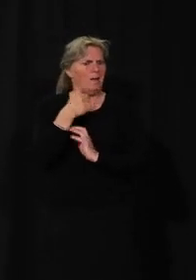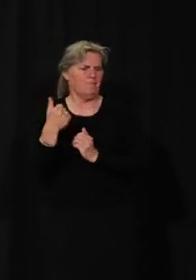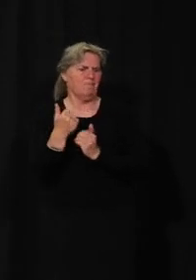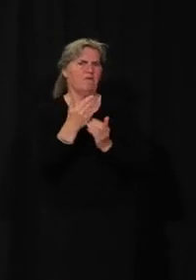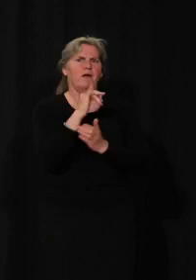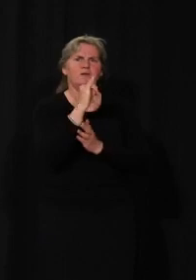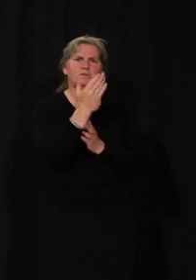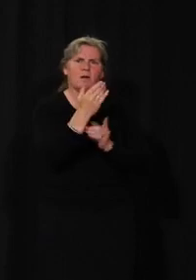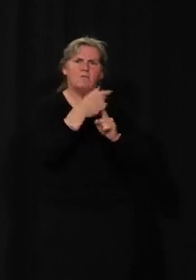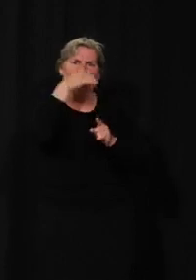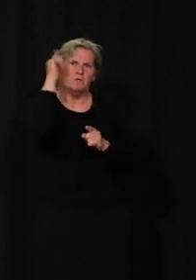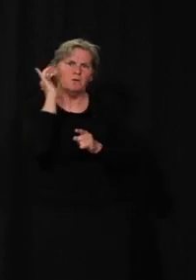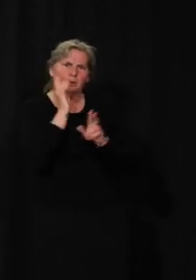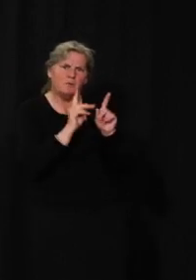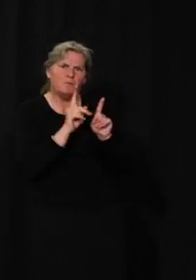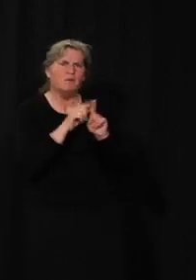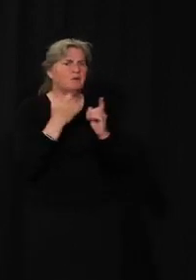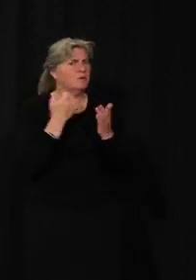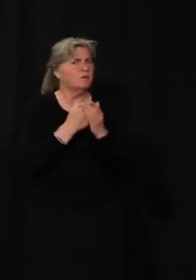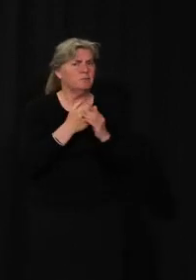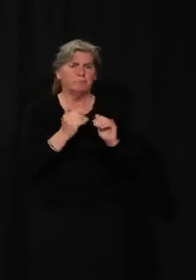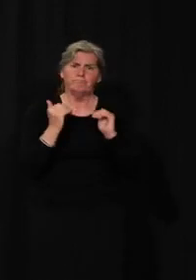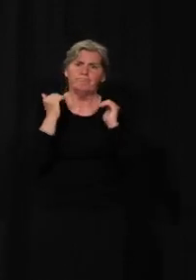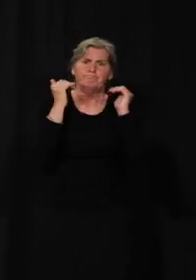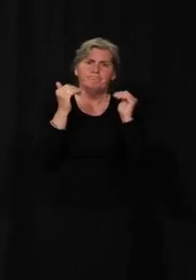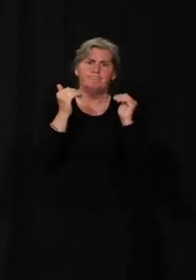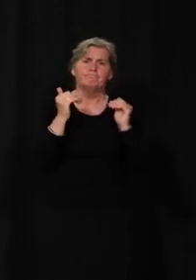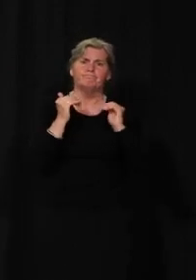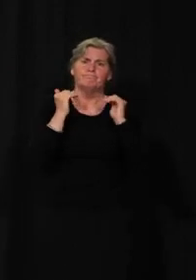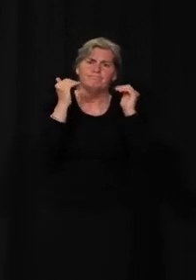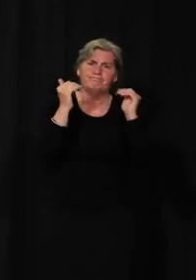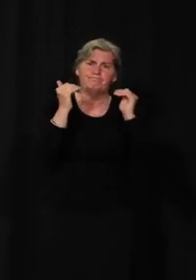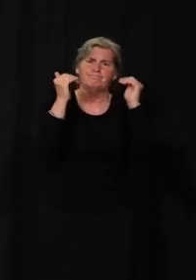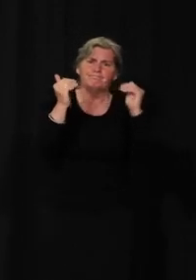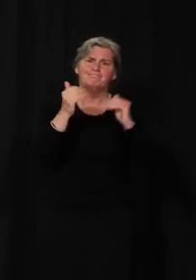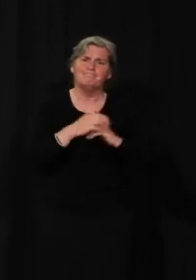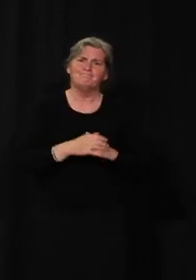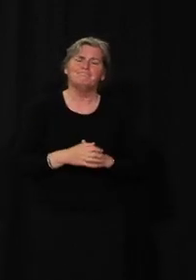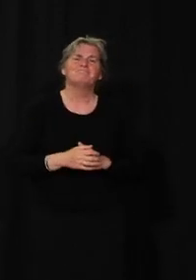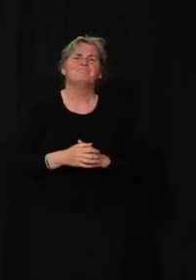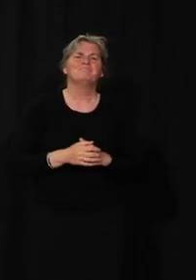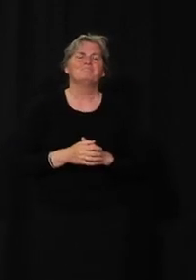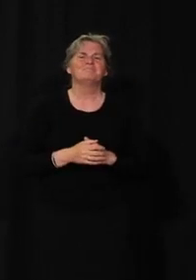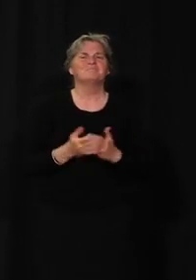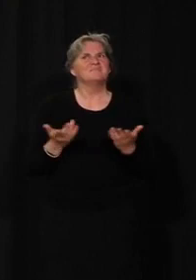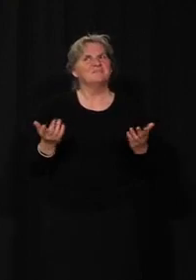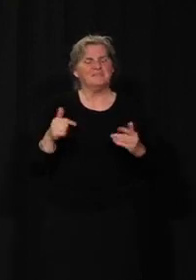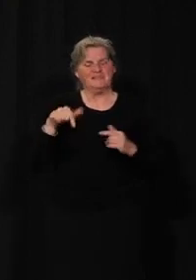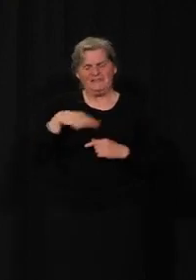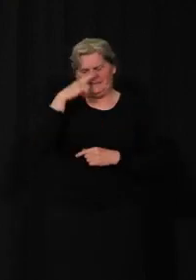Yukoners and keep our economy strong. As we prepare for a very differt tourism season this year, it is